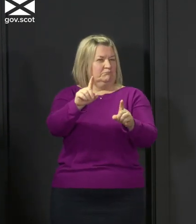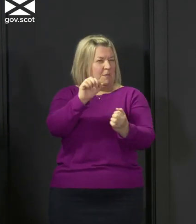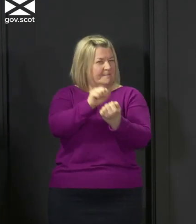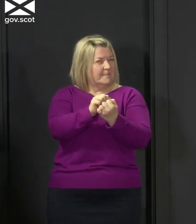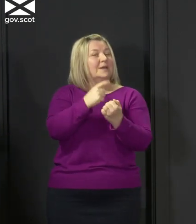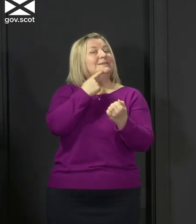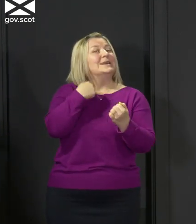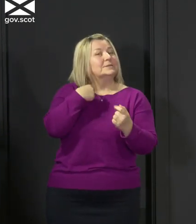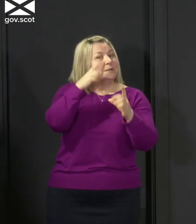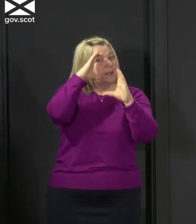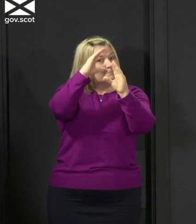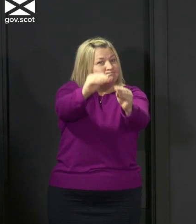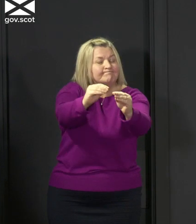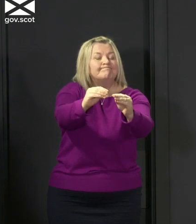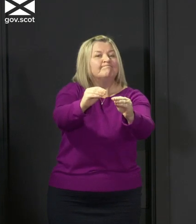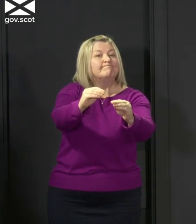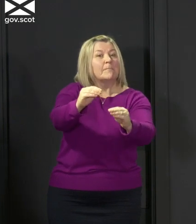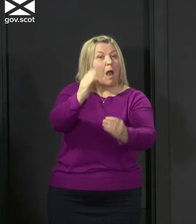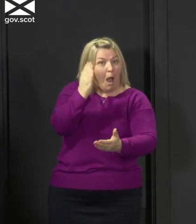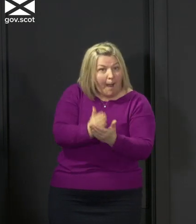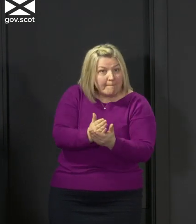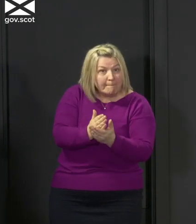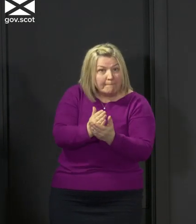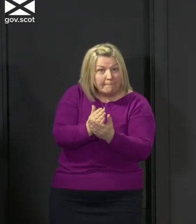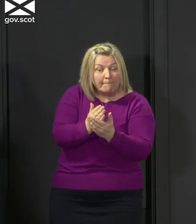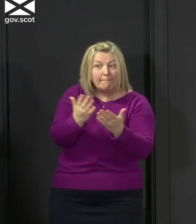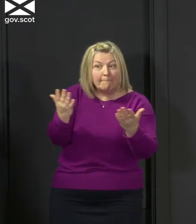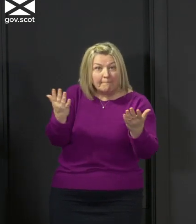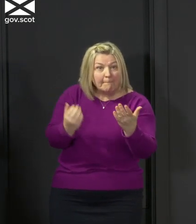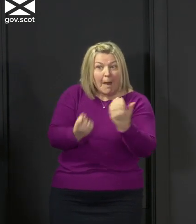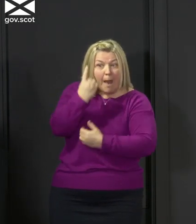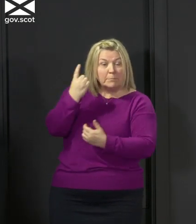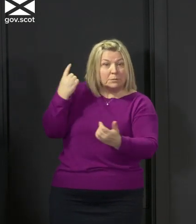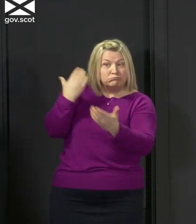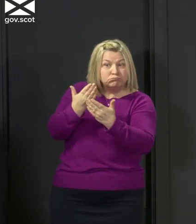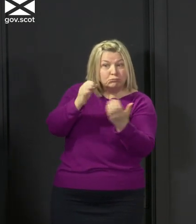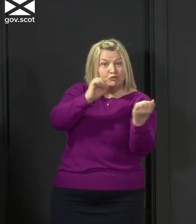give a true account of what has happened across Scotland.